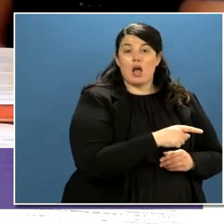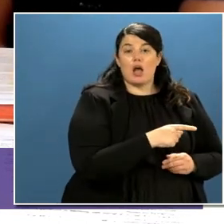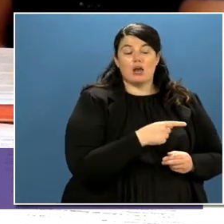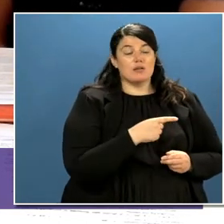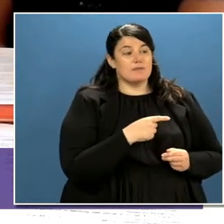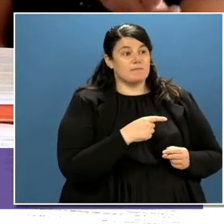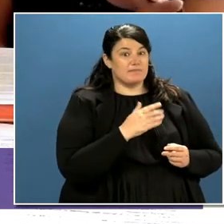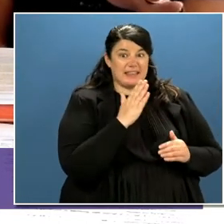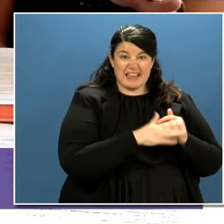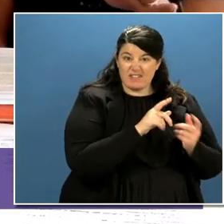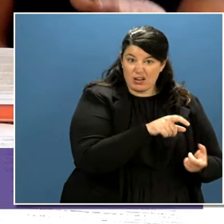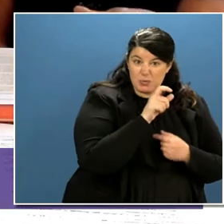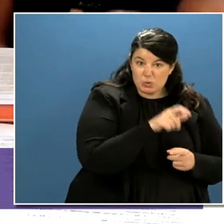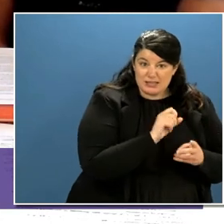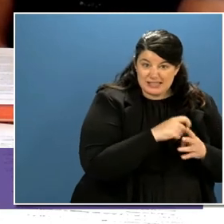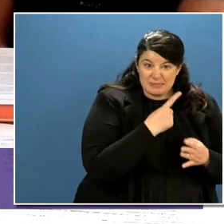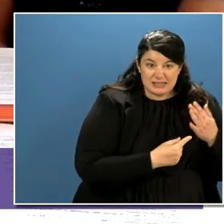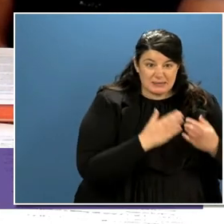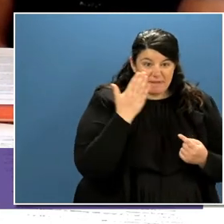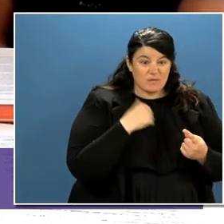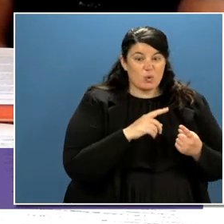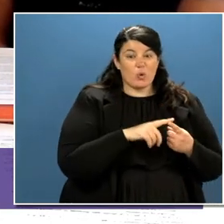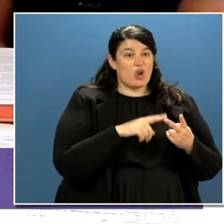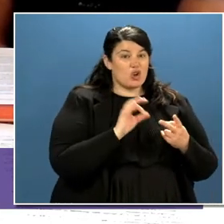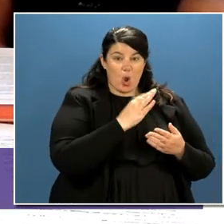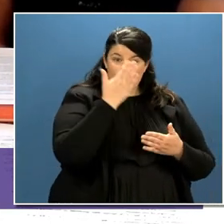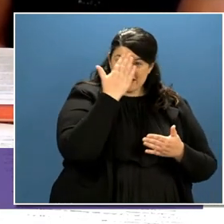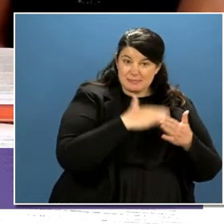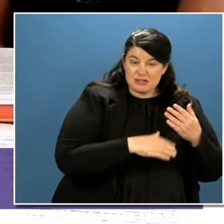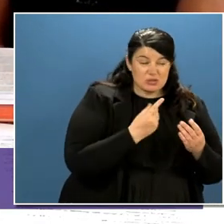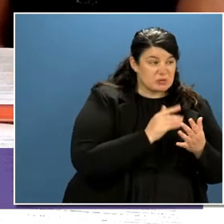disability before, it had no experience with somebody with disability, so their